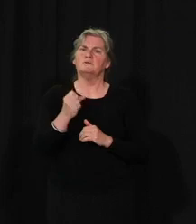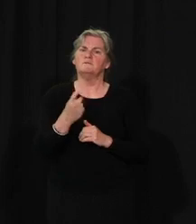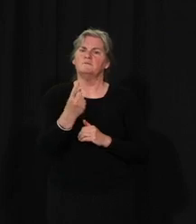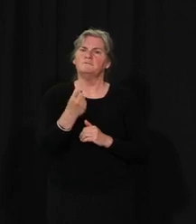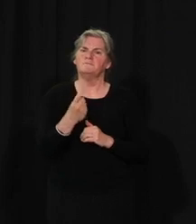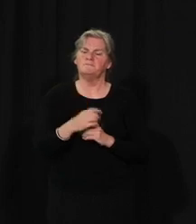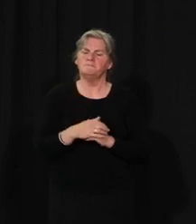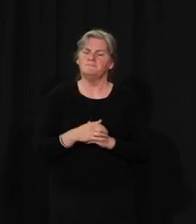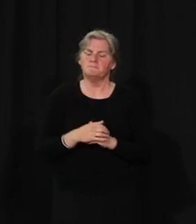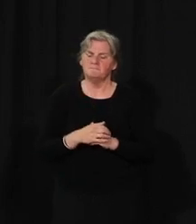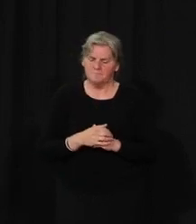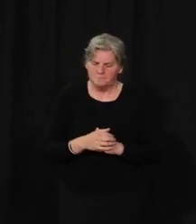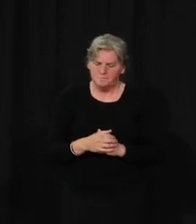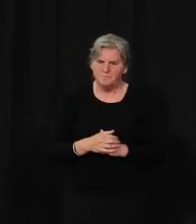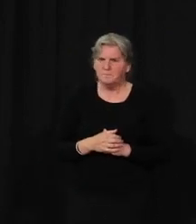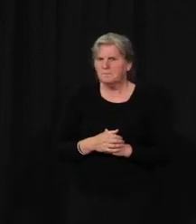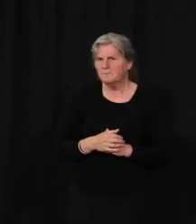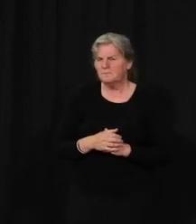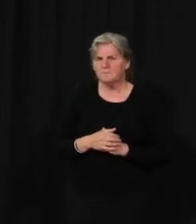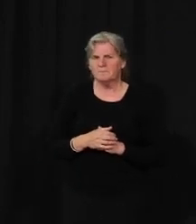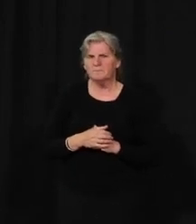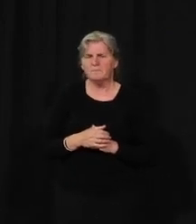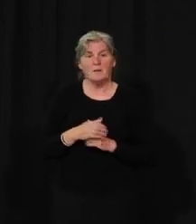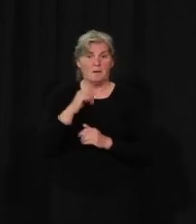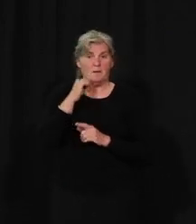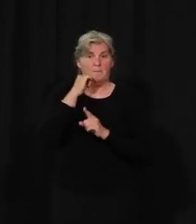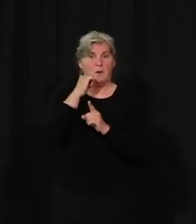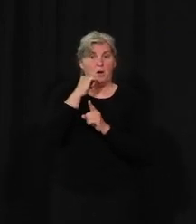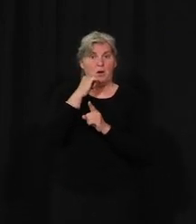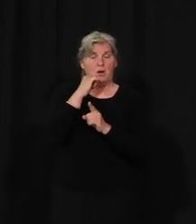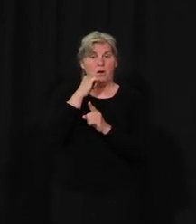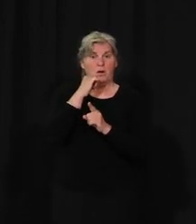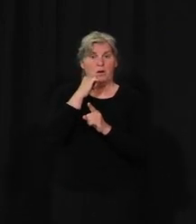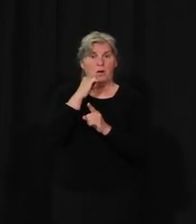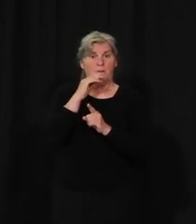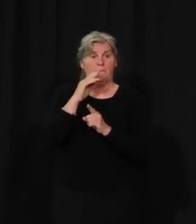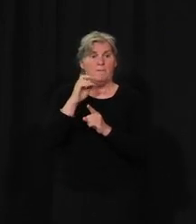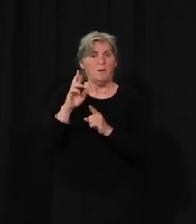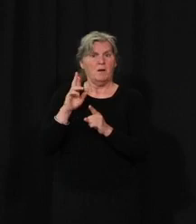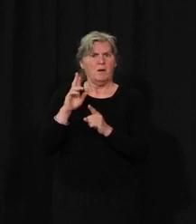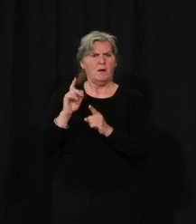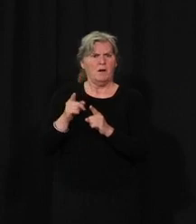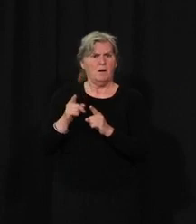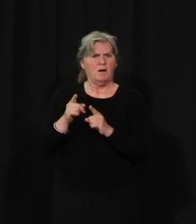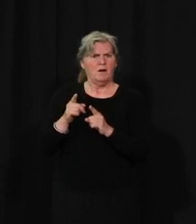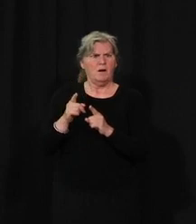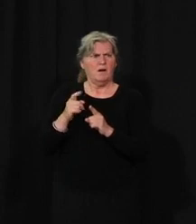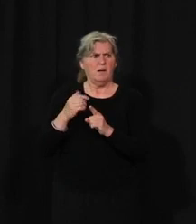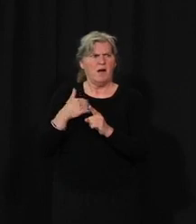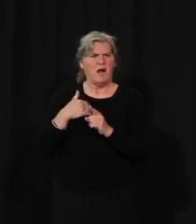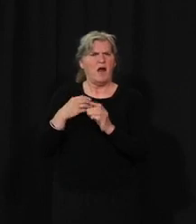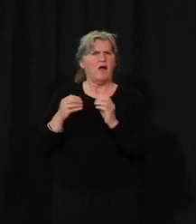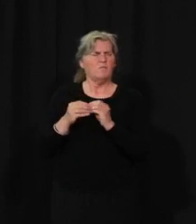Reporter: And will bars be subject to more stringent